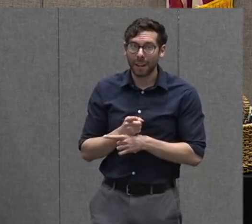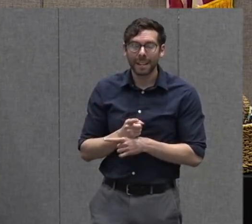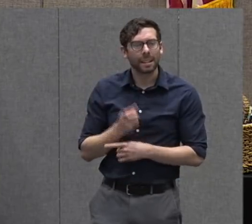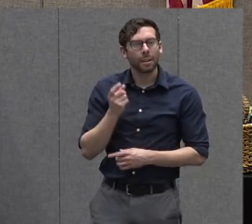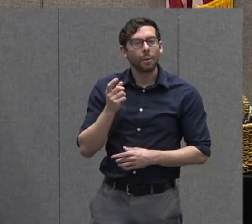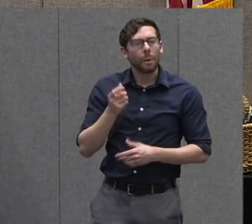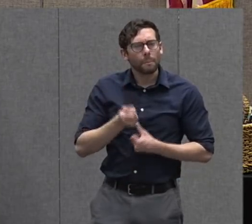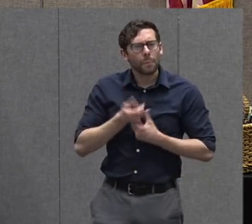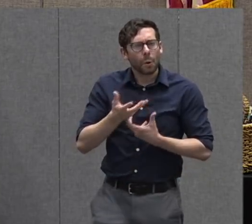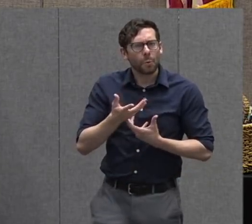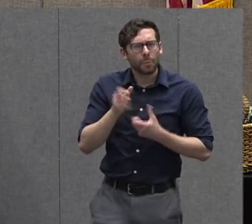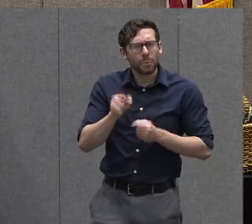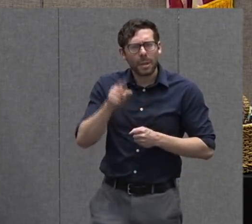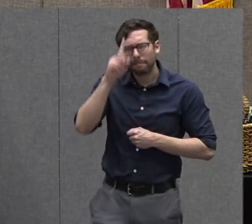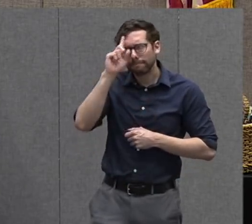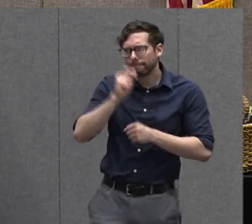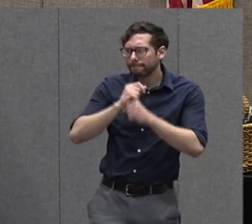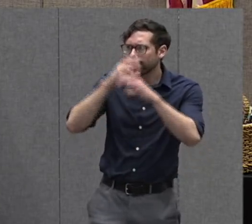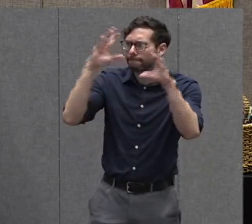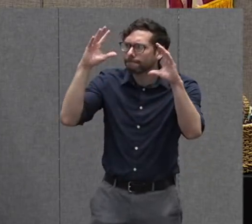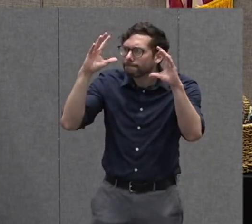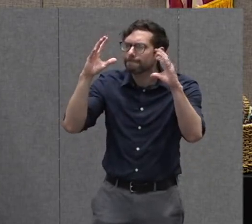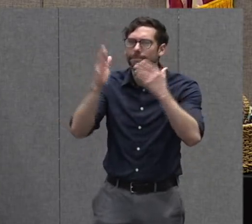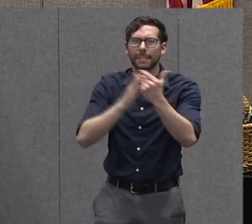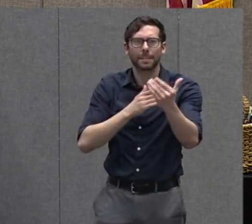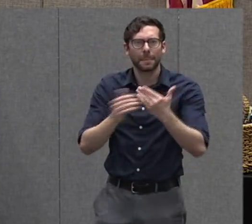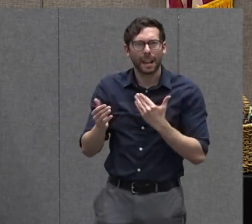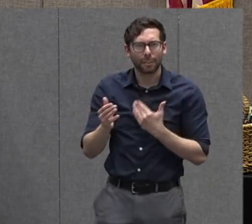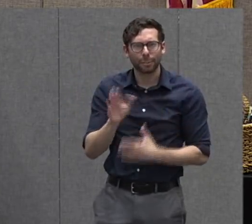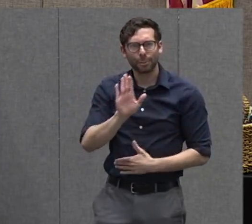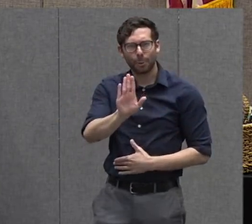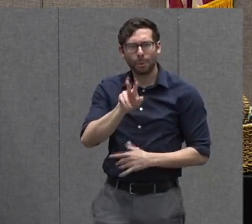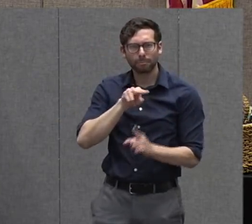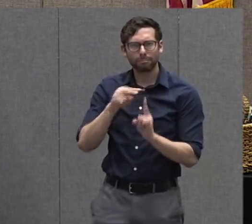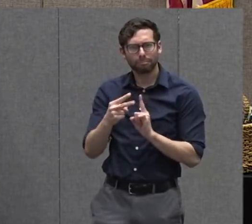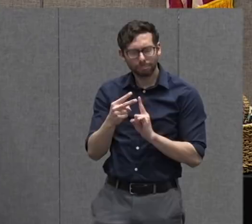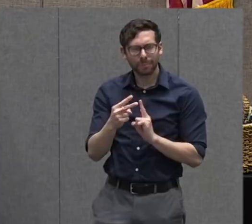[Miss Martindale] Did you notice that at the end of the poem that he wrote,